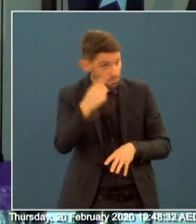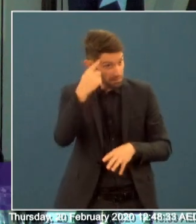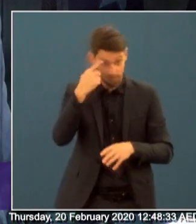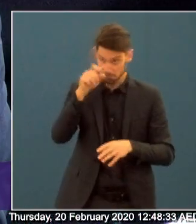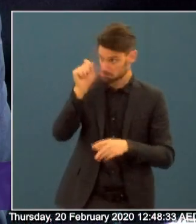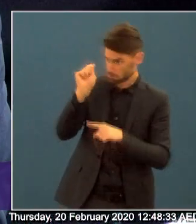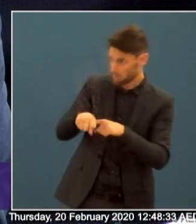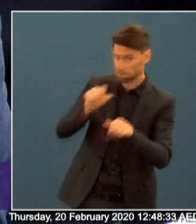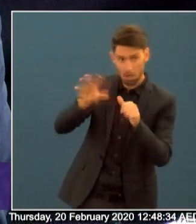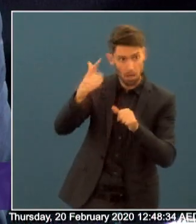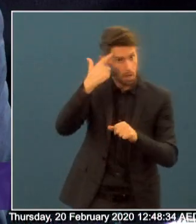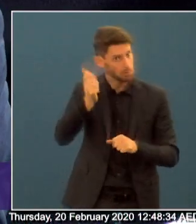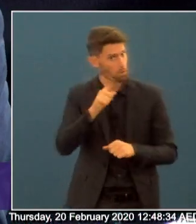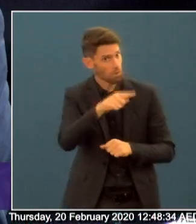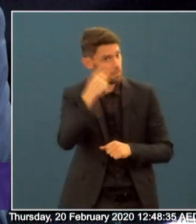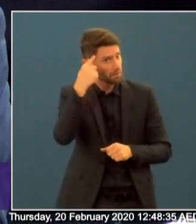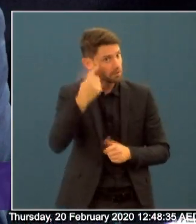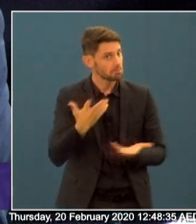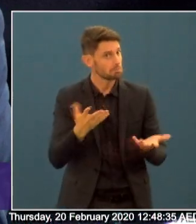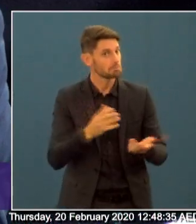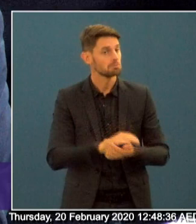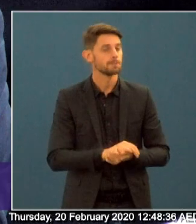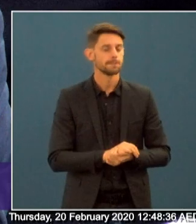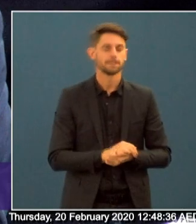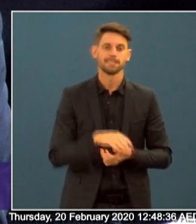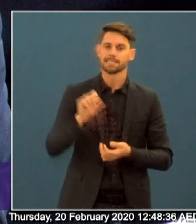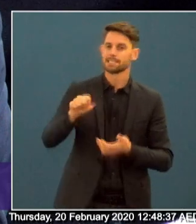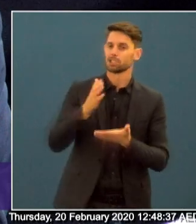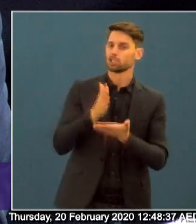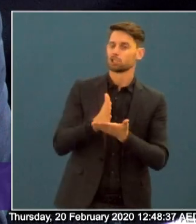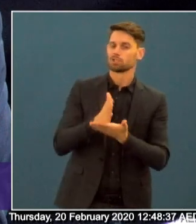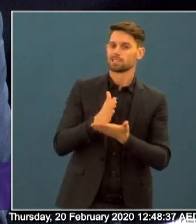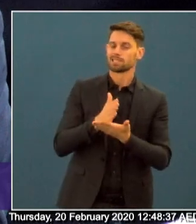you could see a benefit from? Ideally, I think we need, essentially,